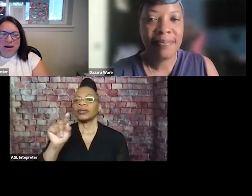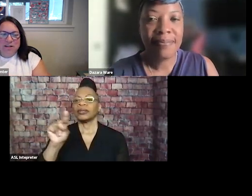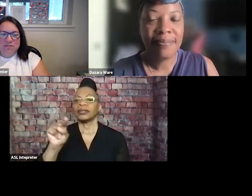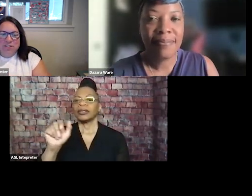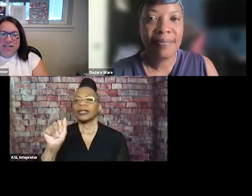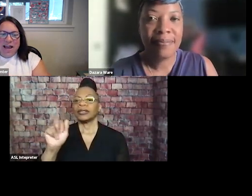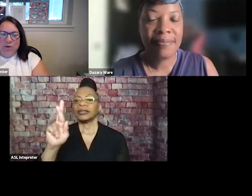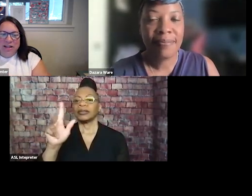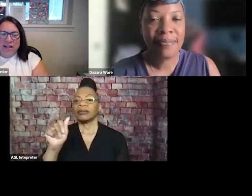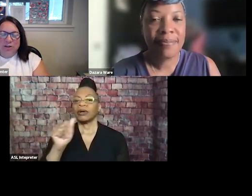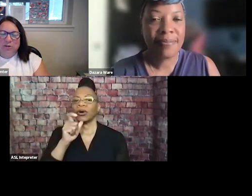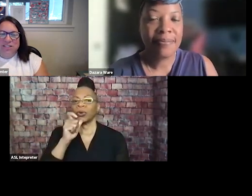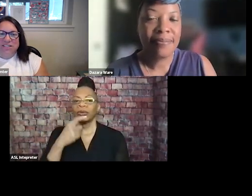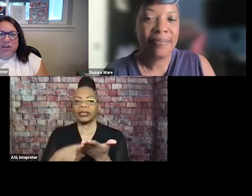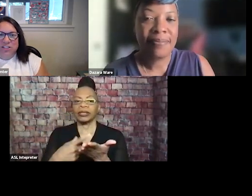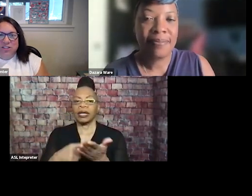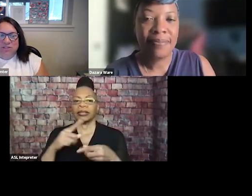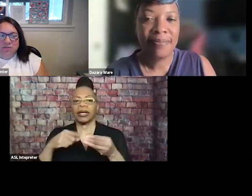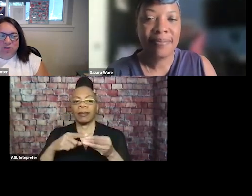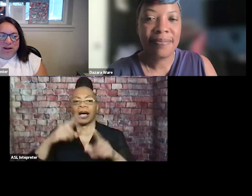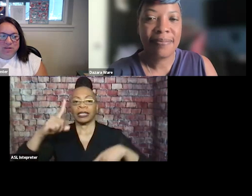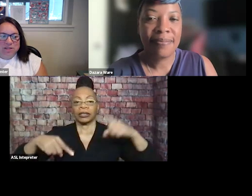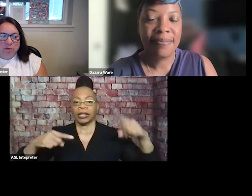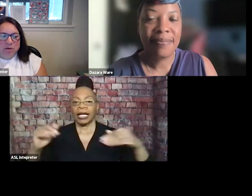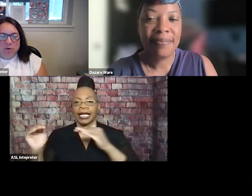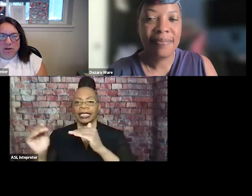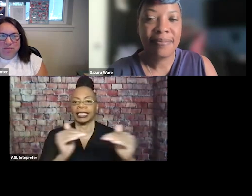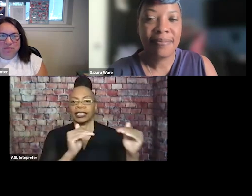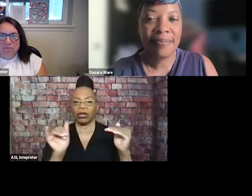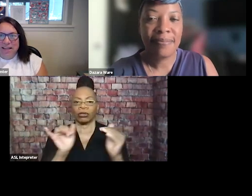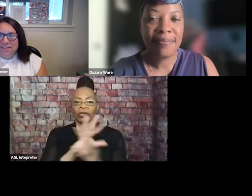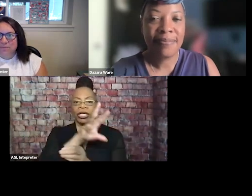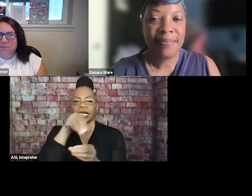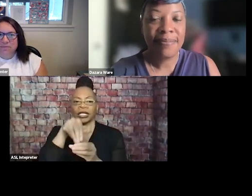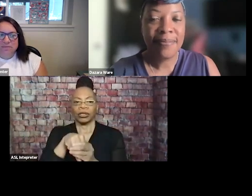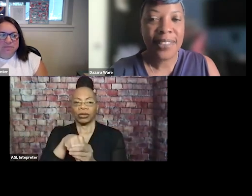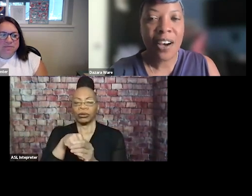about diversity, equity, and inclusion considerations for the medical summary report, Daz?